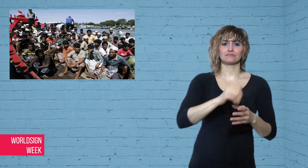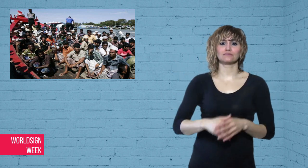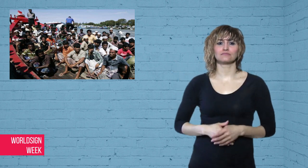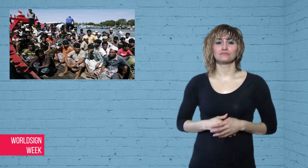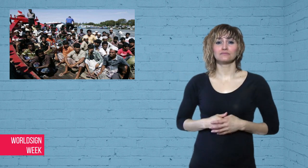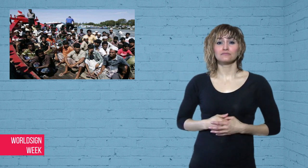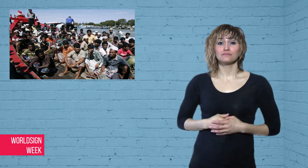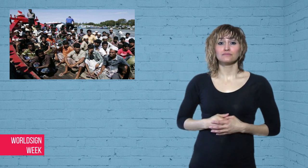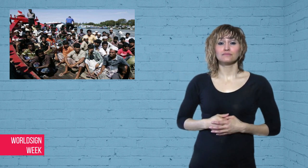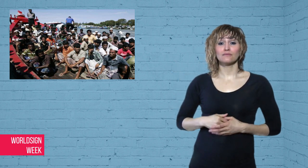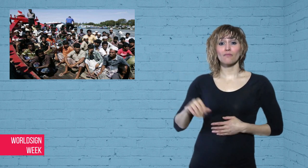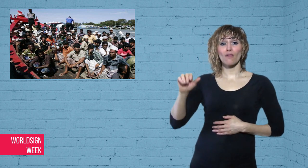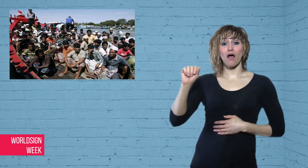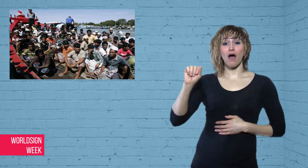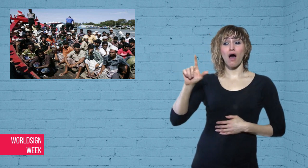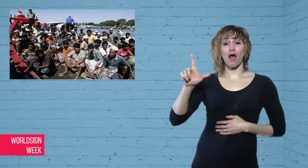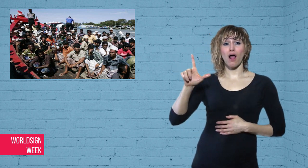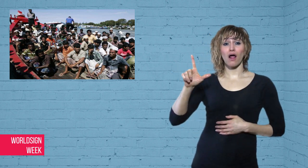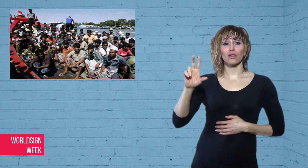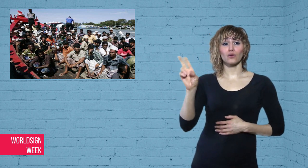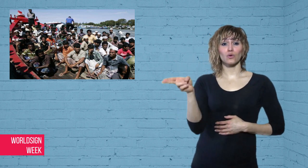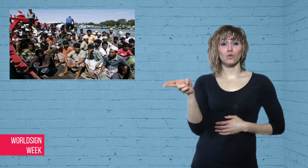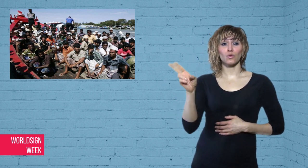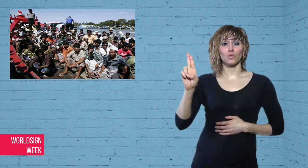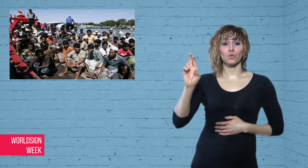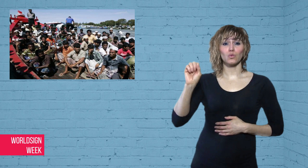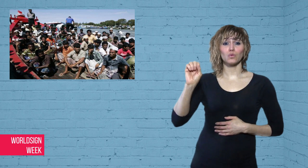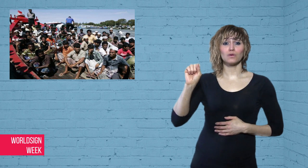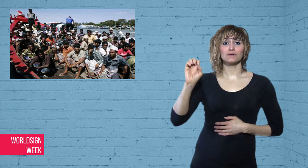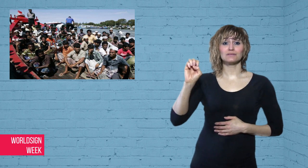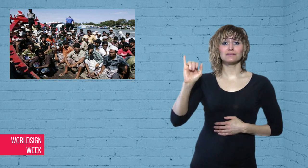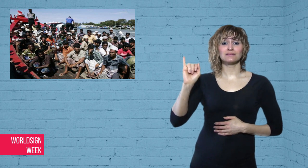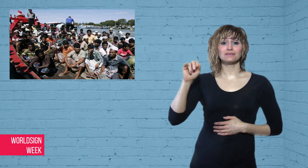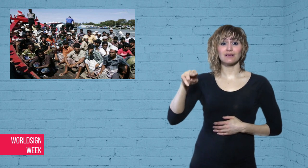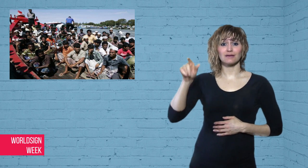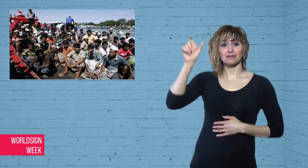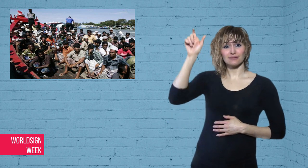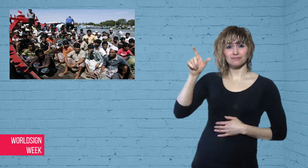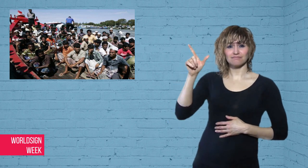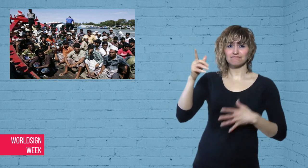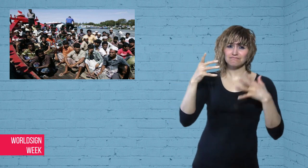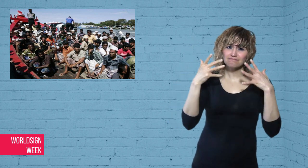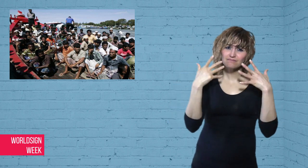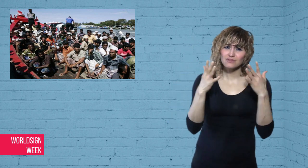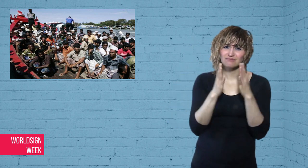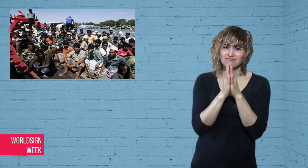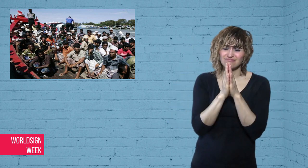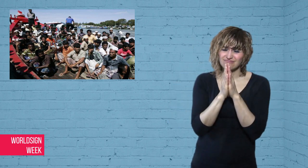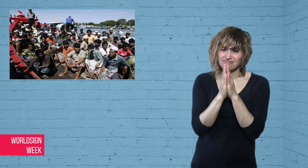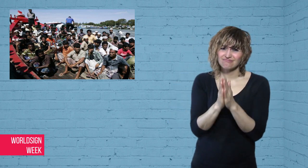country. Al Hussein has pleaded